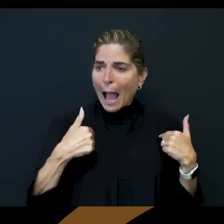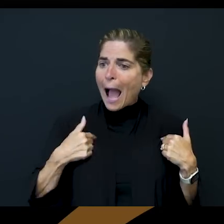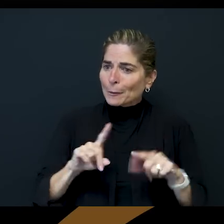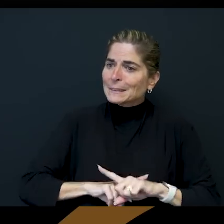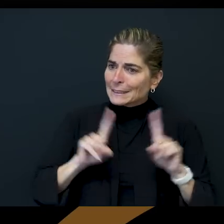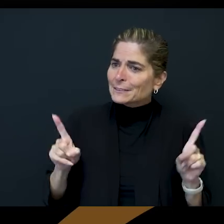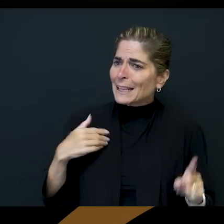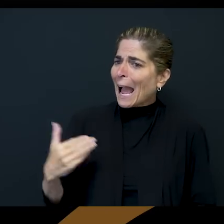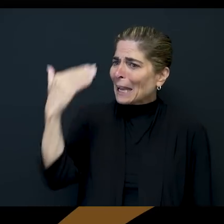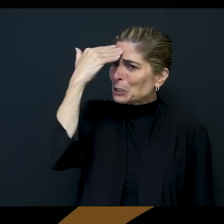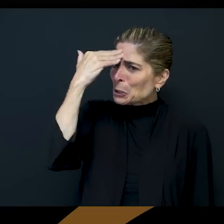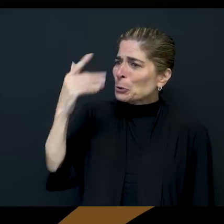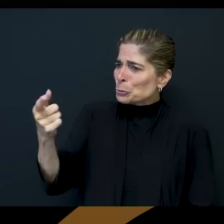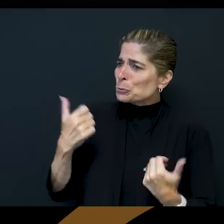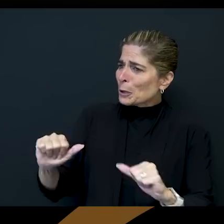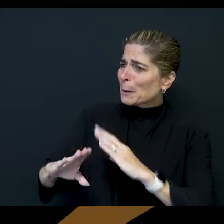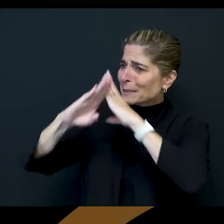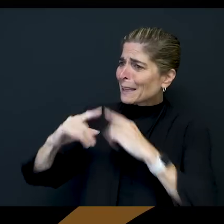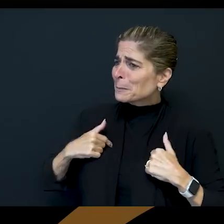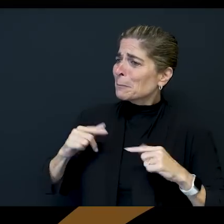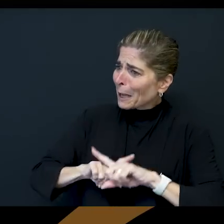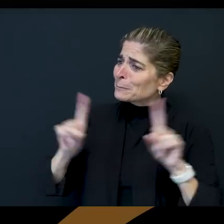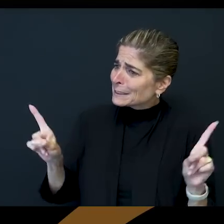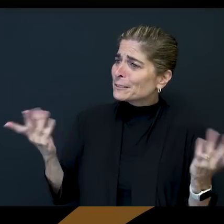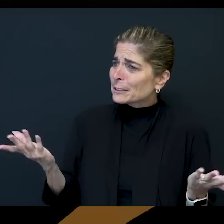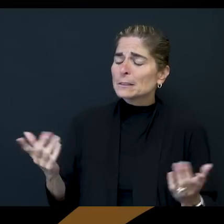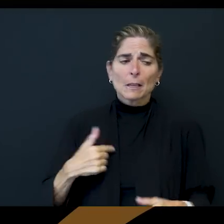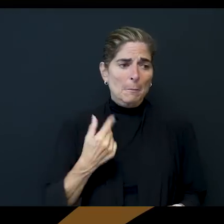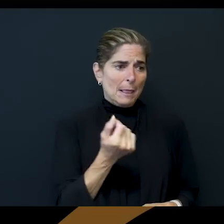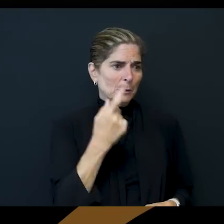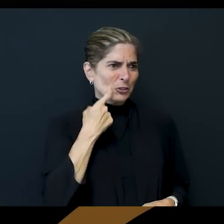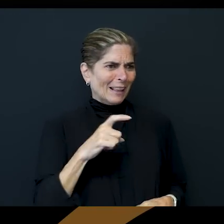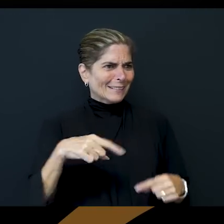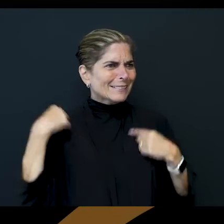I know I am. I know you’ve tried to protect me, but I'm different. I'm a little jealous because it took me 30 years